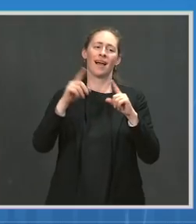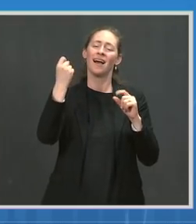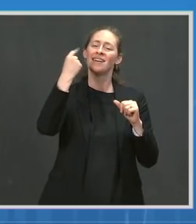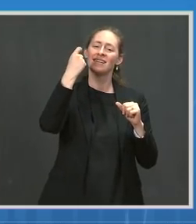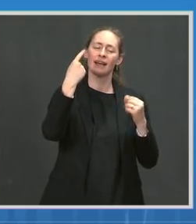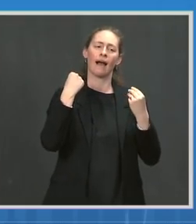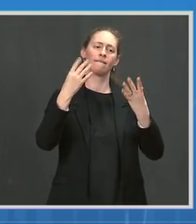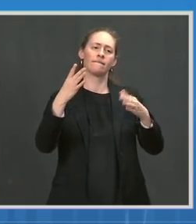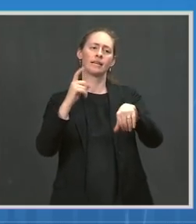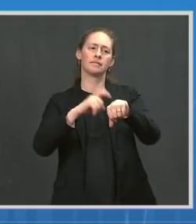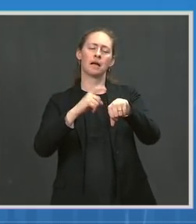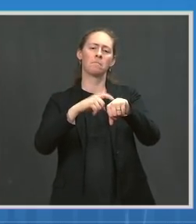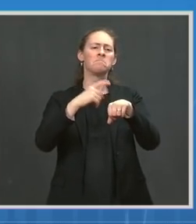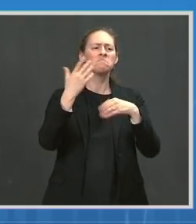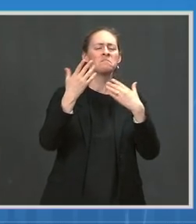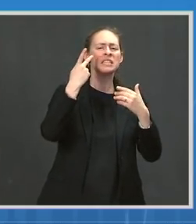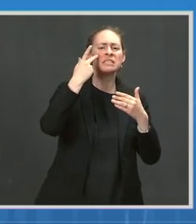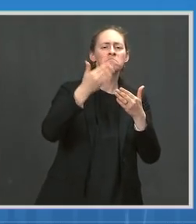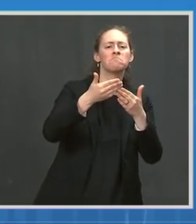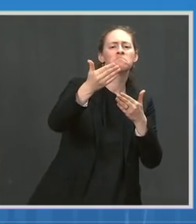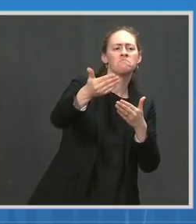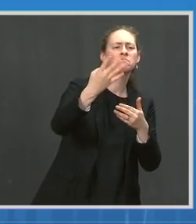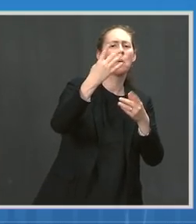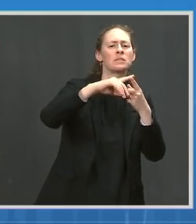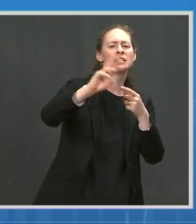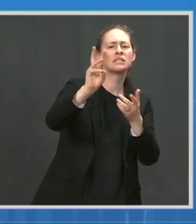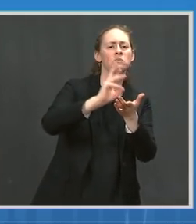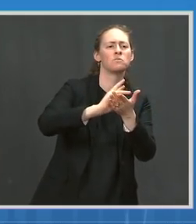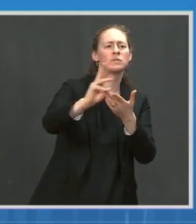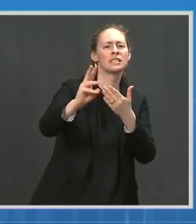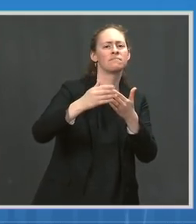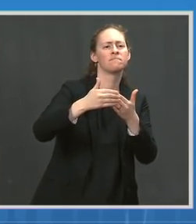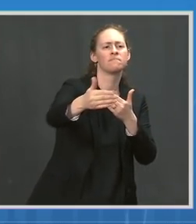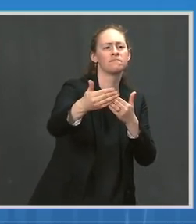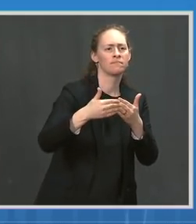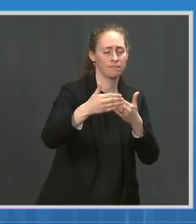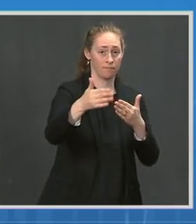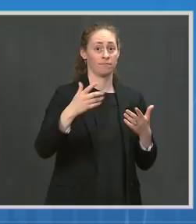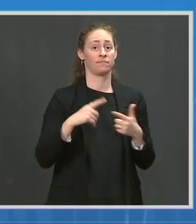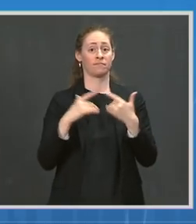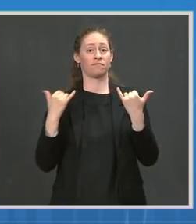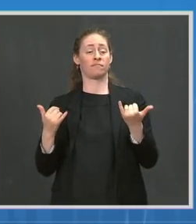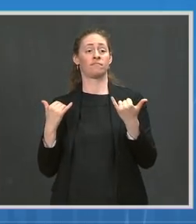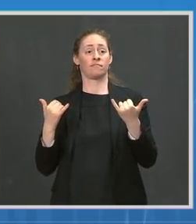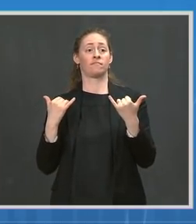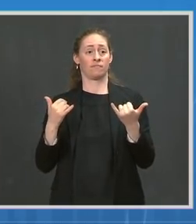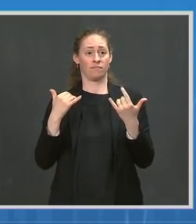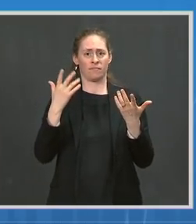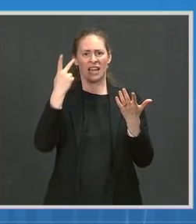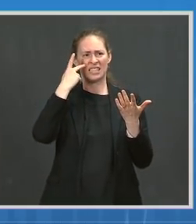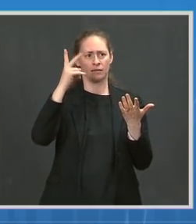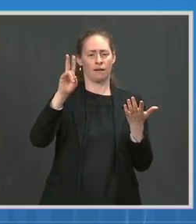And so if we have a lot of circulating virus today, the vaccines will work, you know, in a month, but they may not work today.